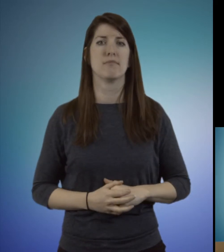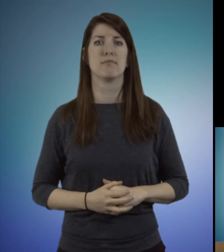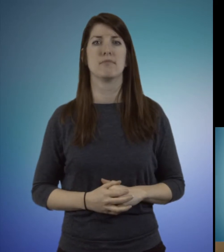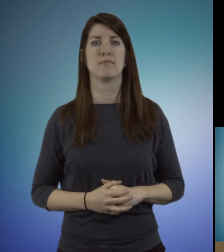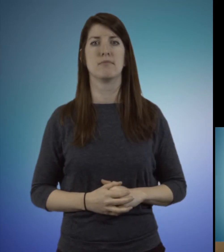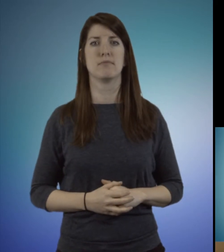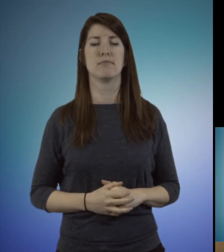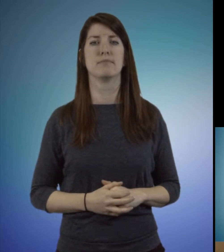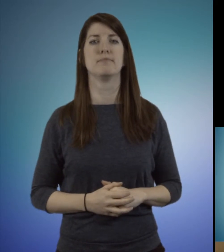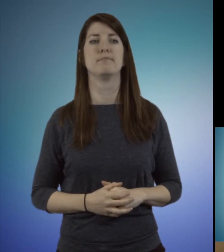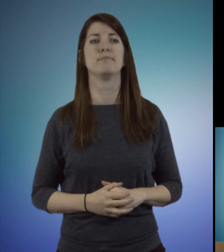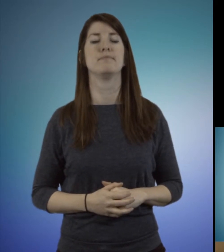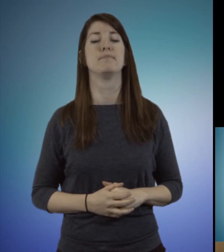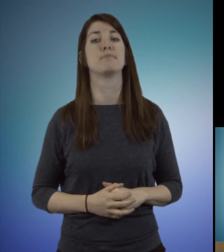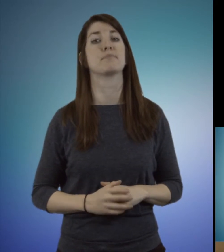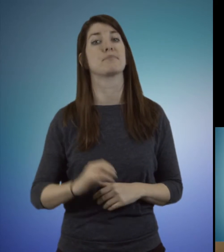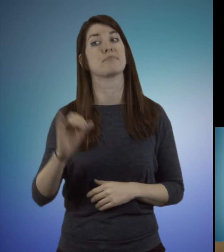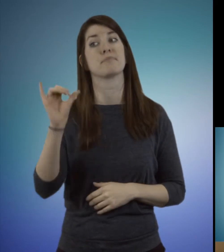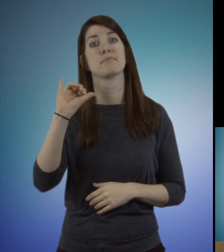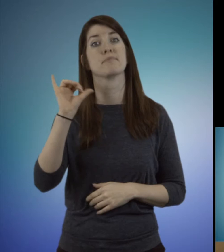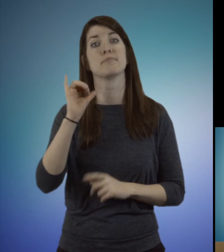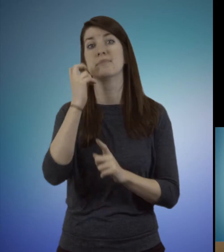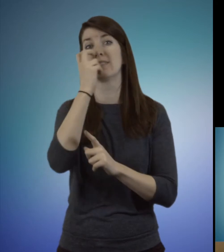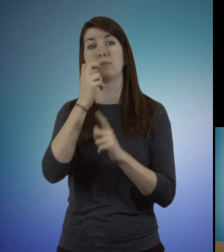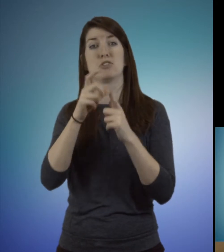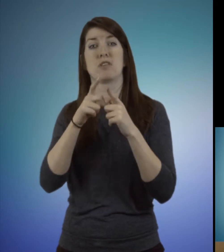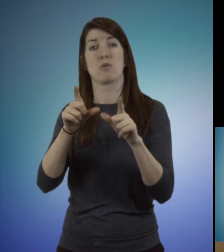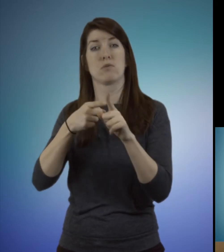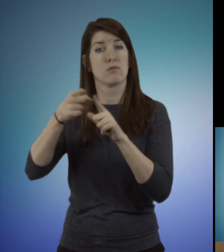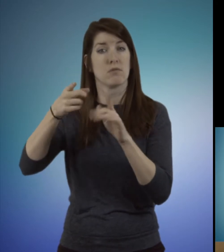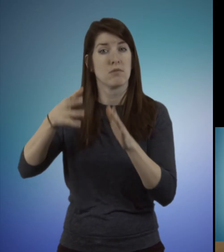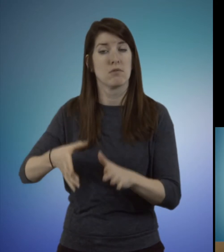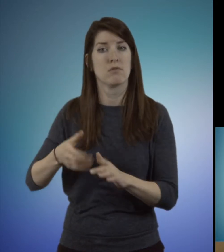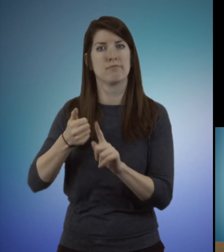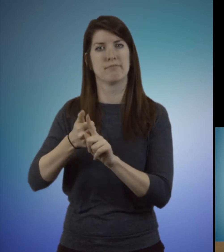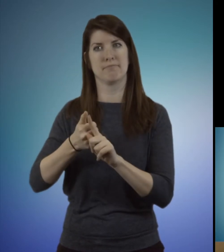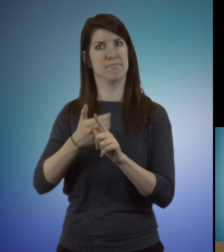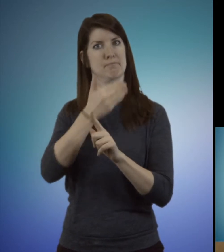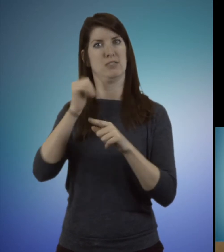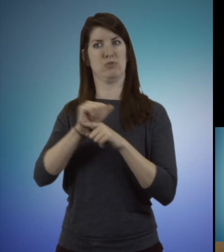In addition, a speech language pathologist is best practice for us as individuals to engage